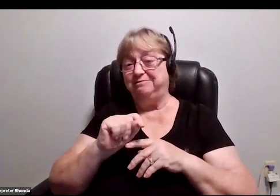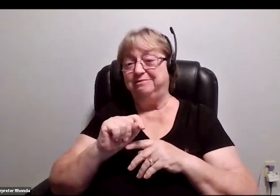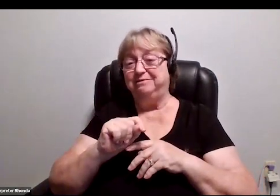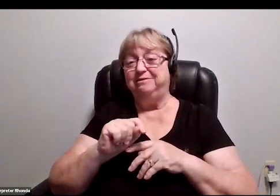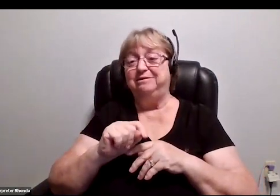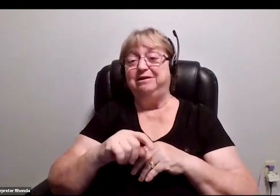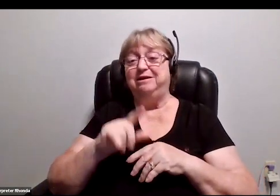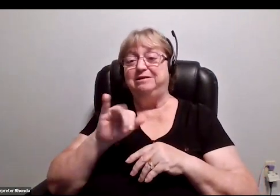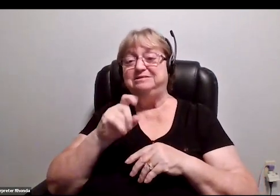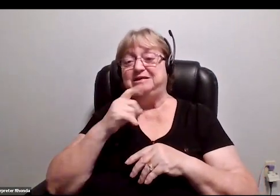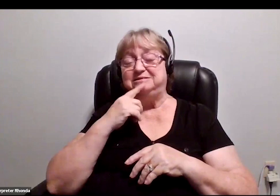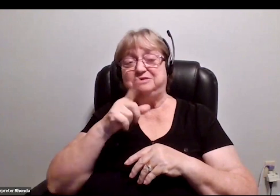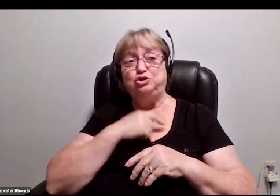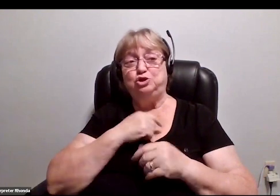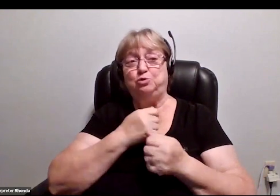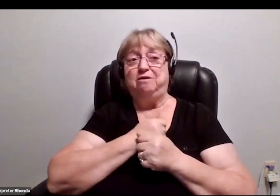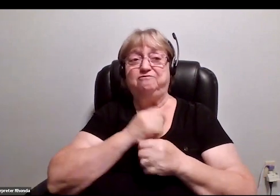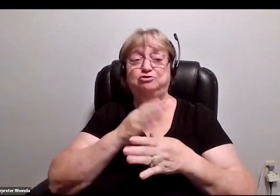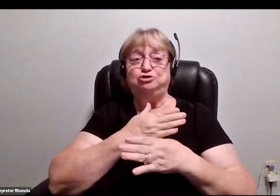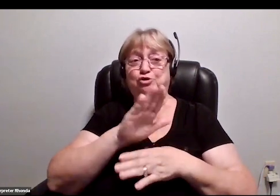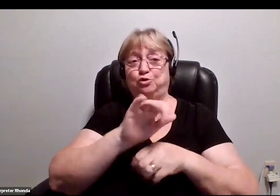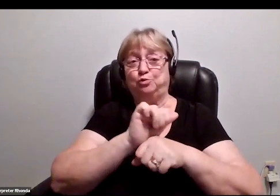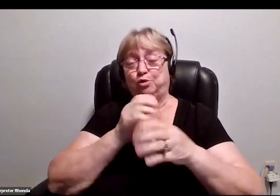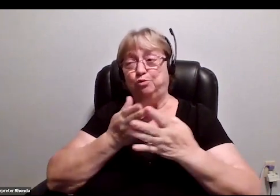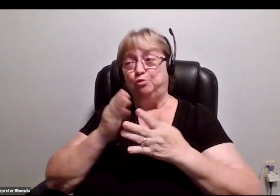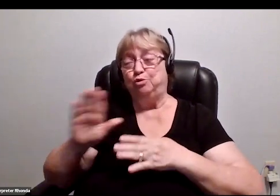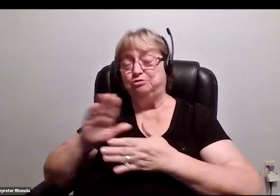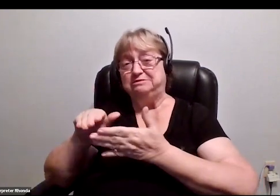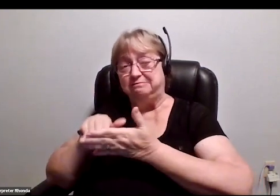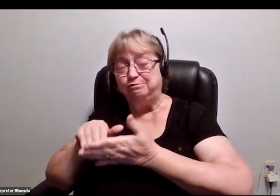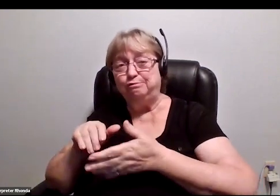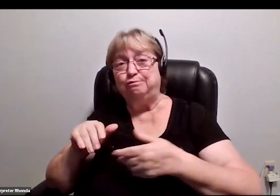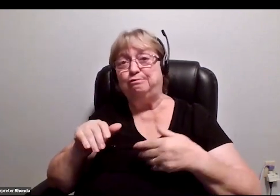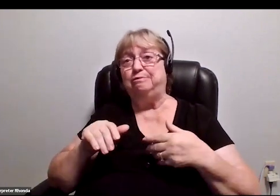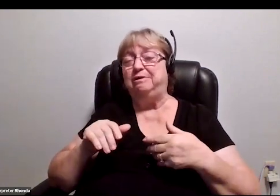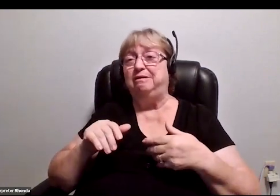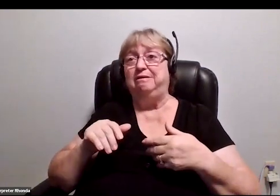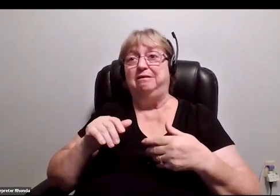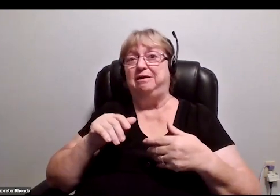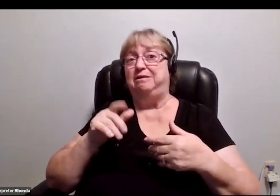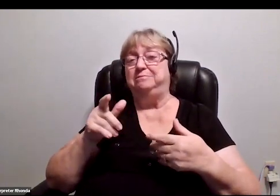that she'd love to share your work through her center and Sarah saying, "Love the different